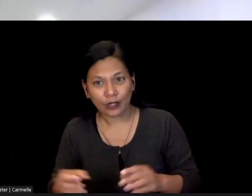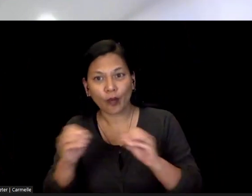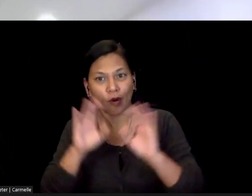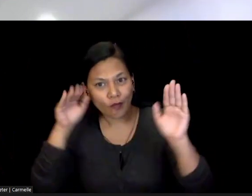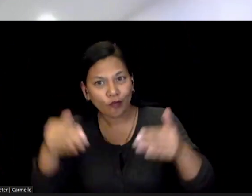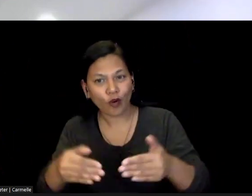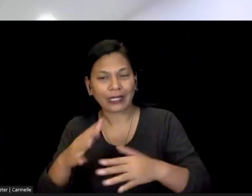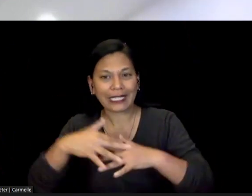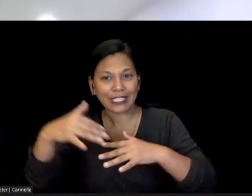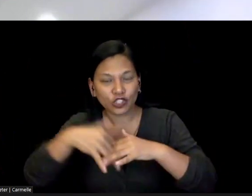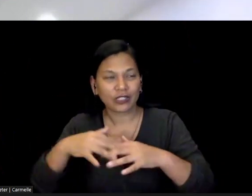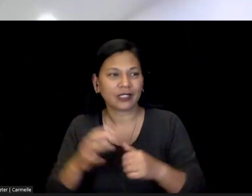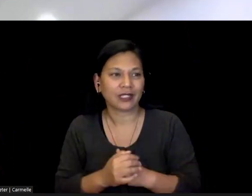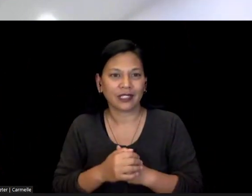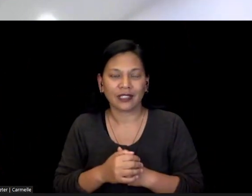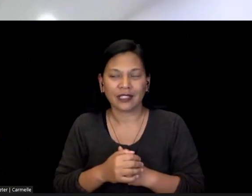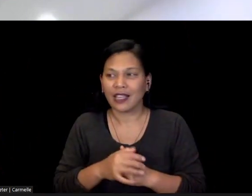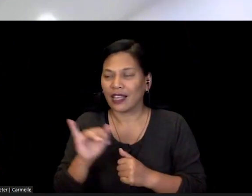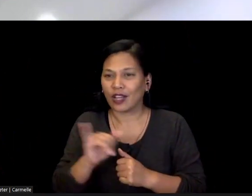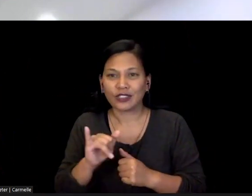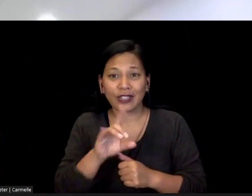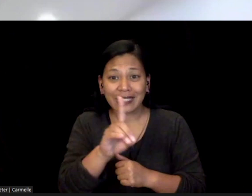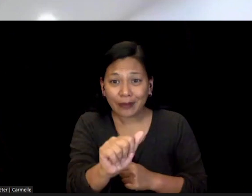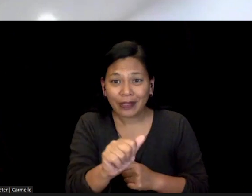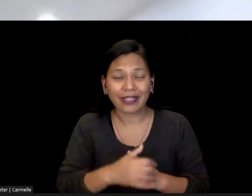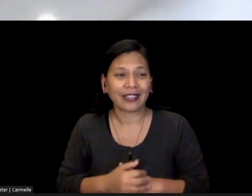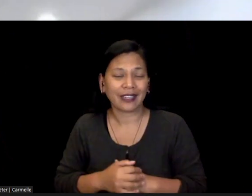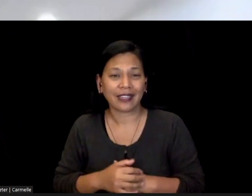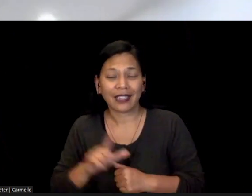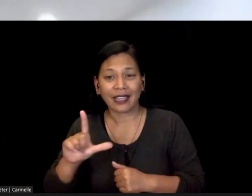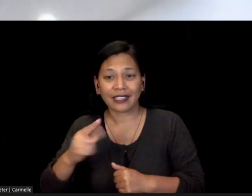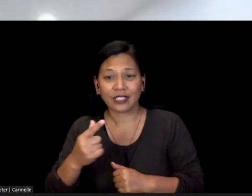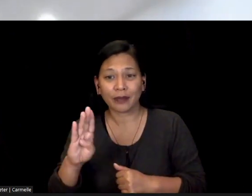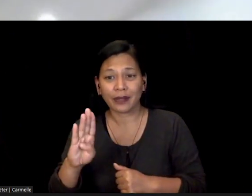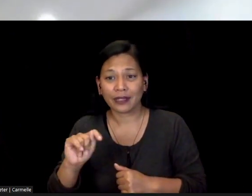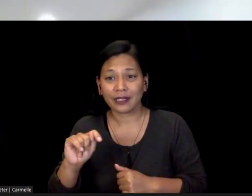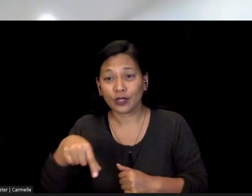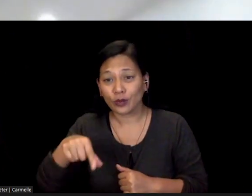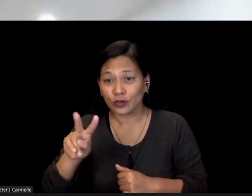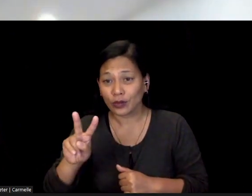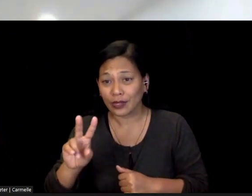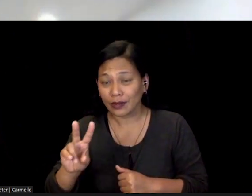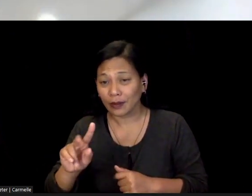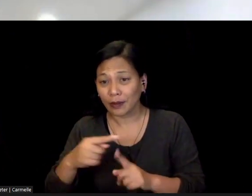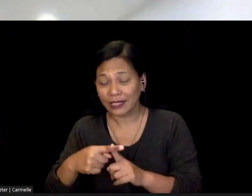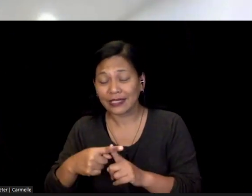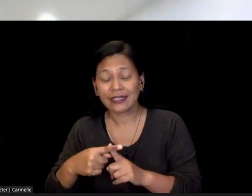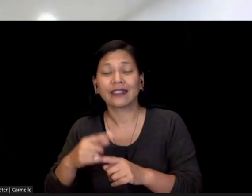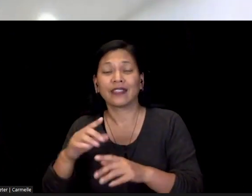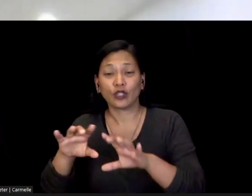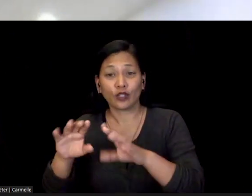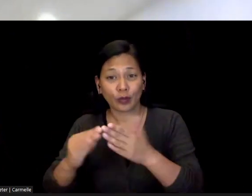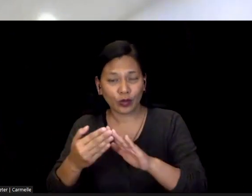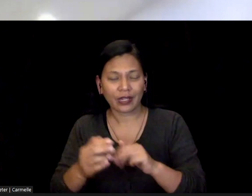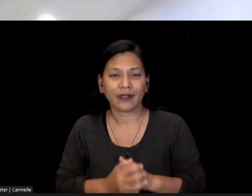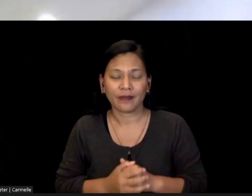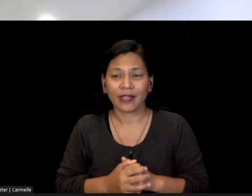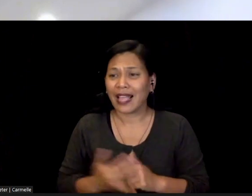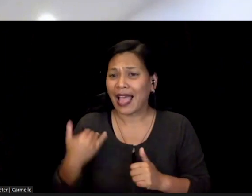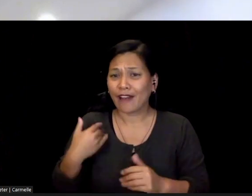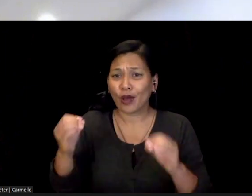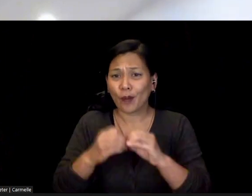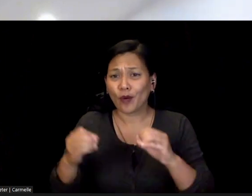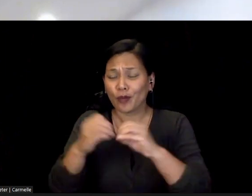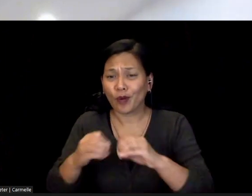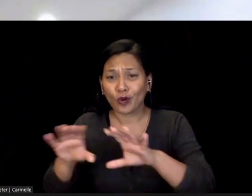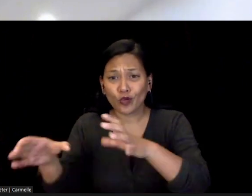And, you know, again, we're doing the consultation with people with disabilities, LGBTQ2+ like there are more groups that have to be seen.